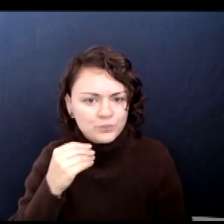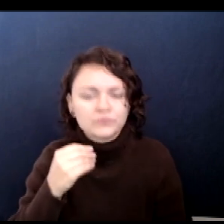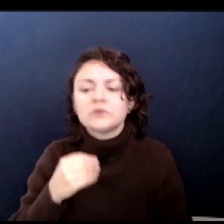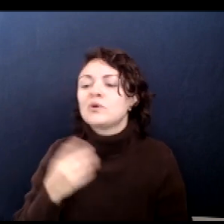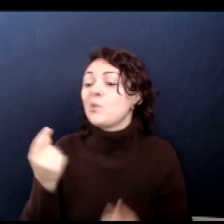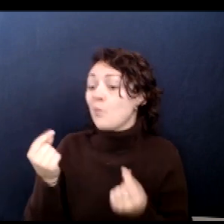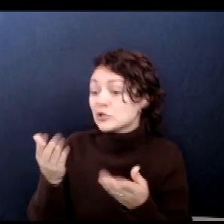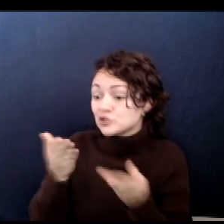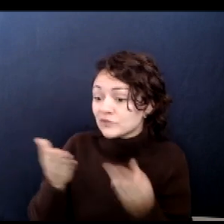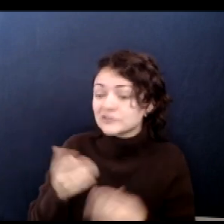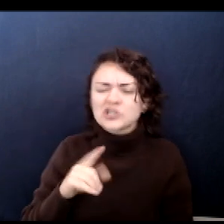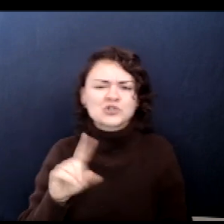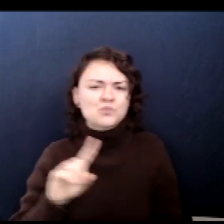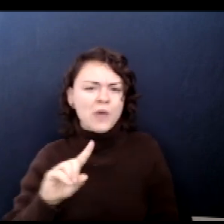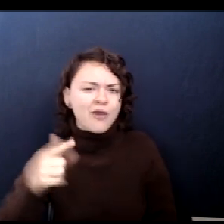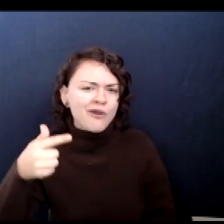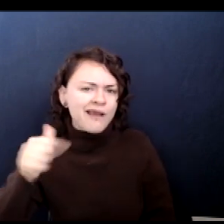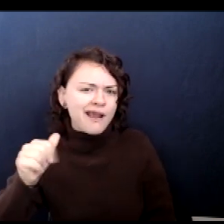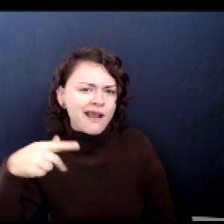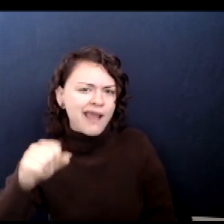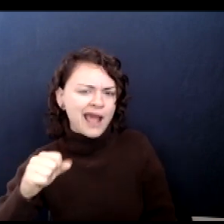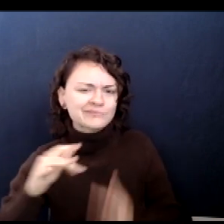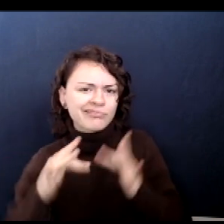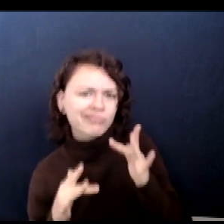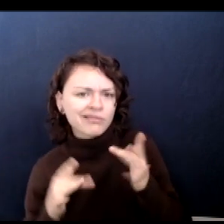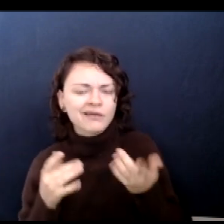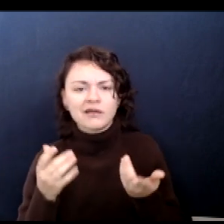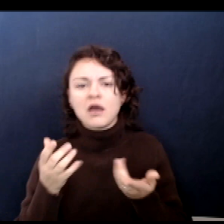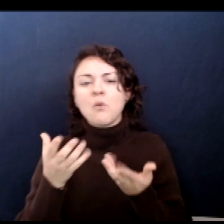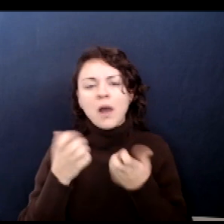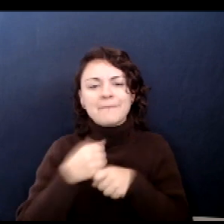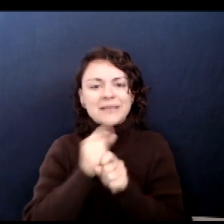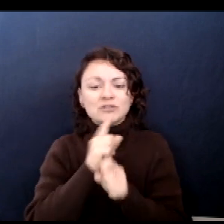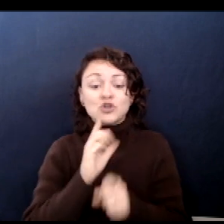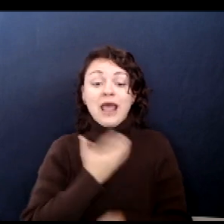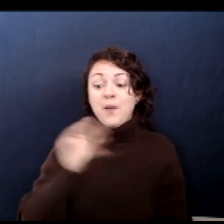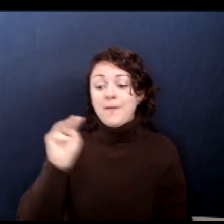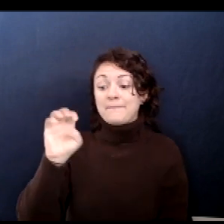And really trying to target outreach to ensure that our Medicaid programs are appropriately